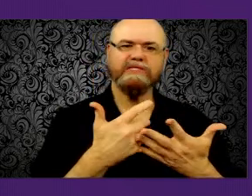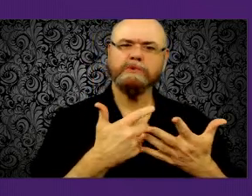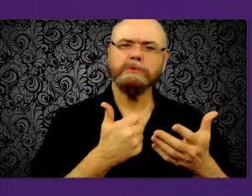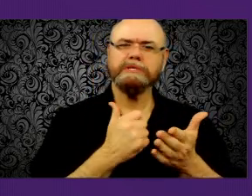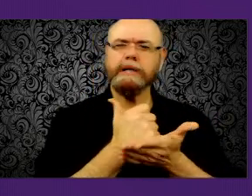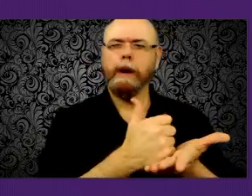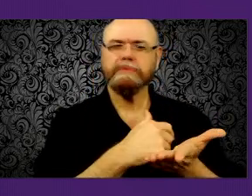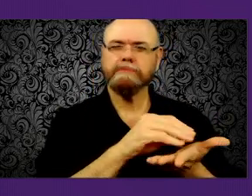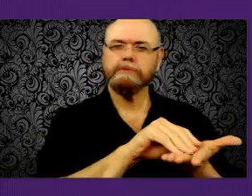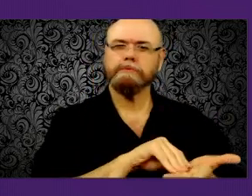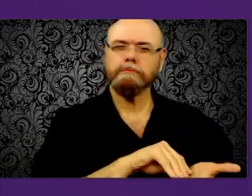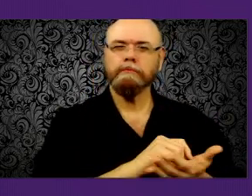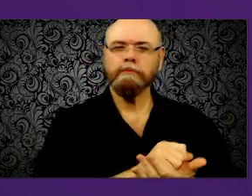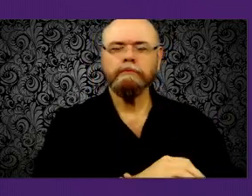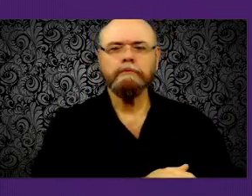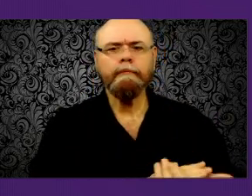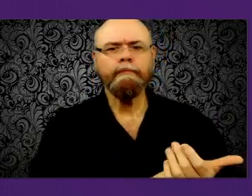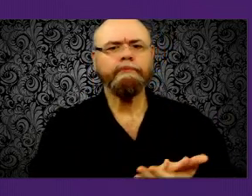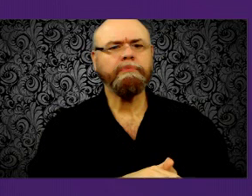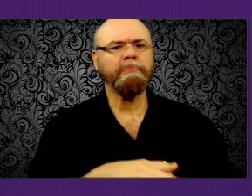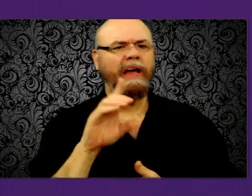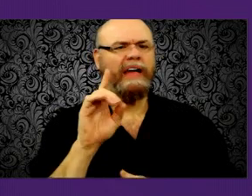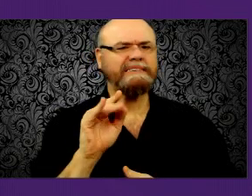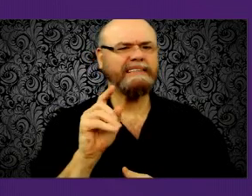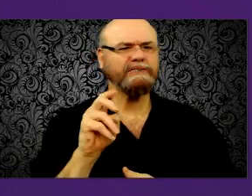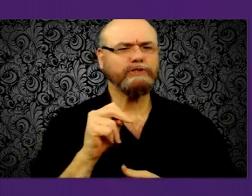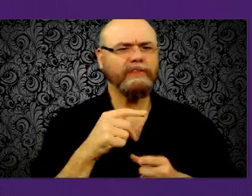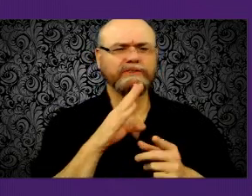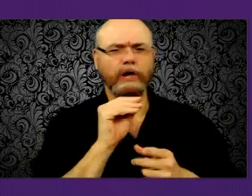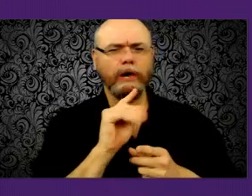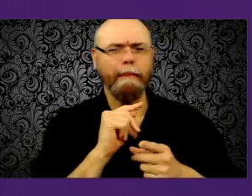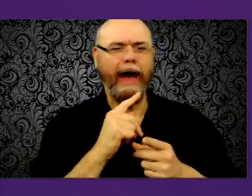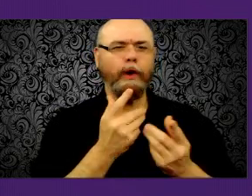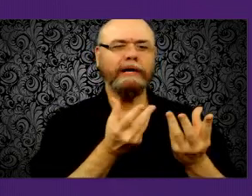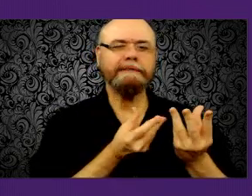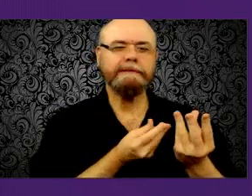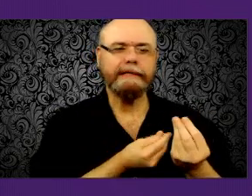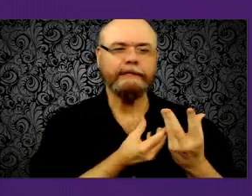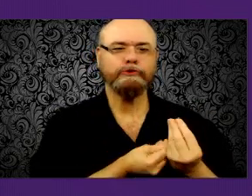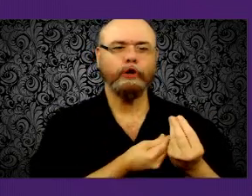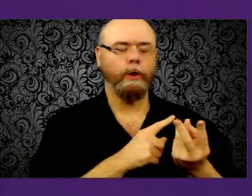Notice for diction, they mentioned a tender, the positive tender, softer.